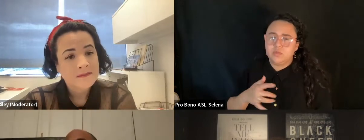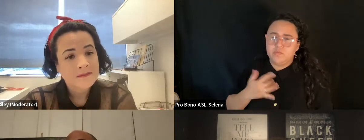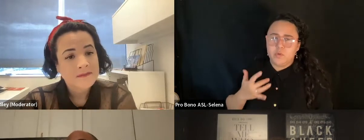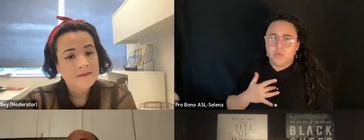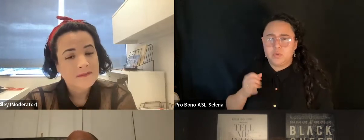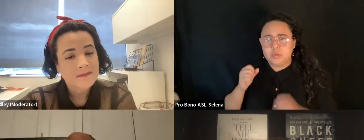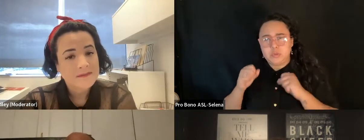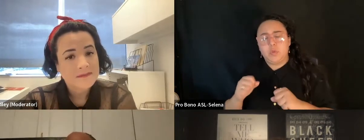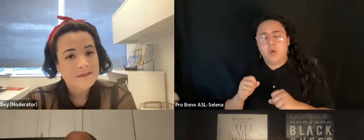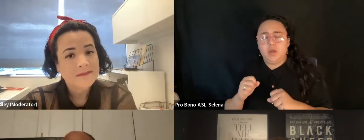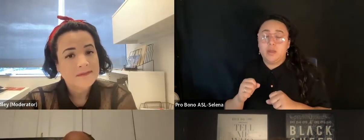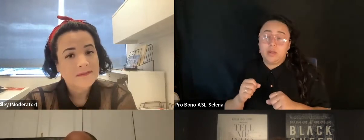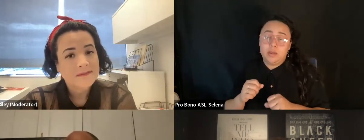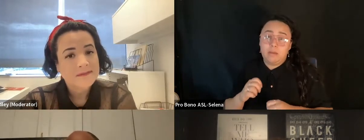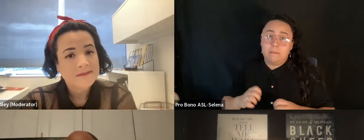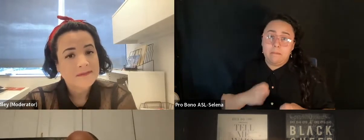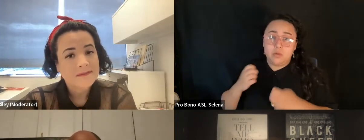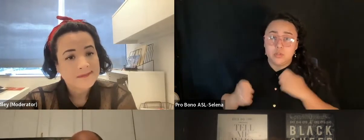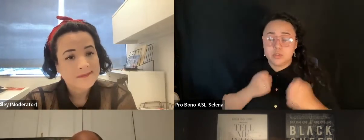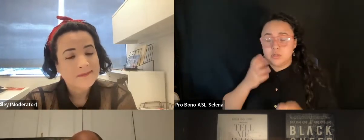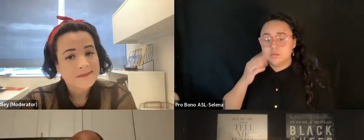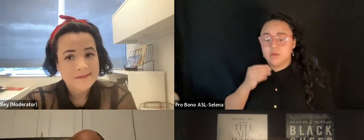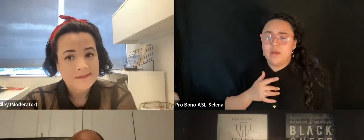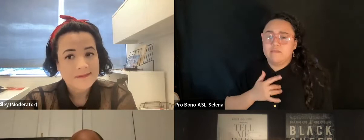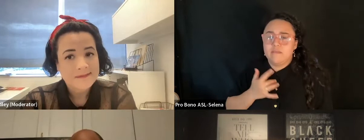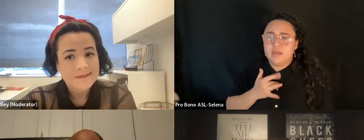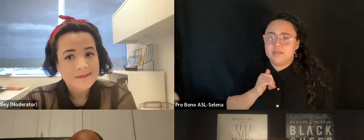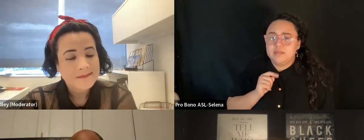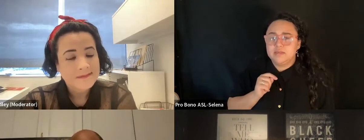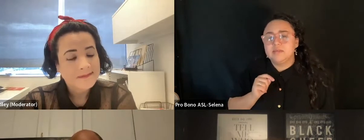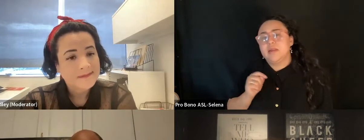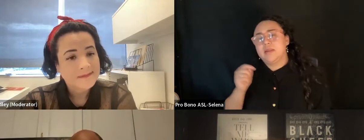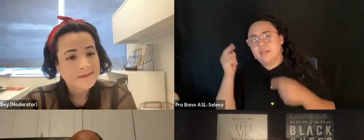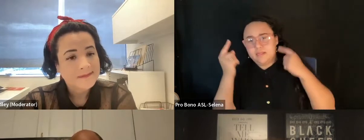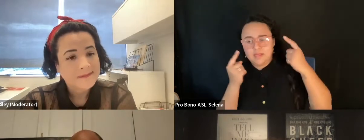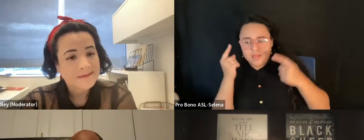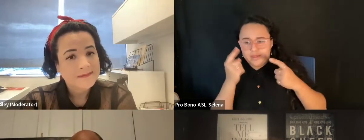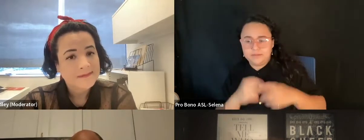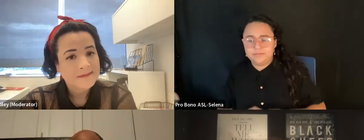And sometimes when we're making dots, we're trying to obviously make intelligent films and films